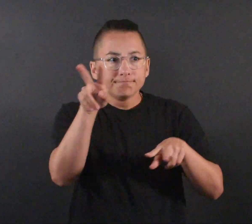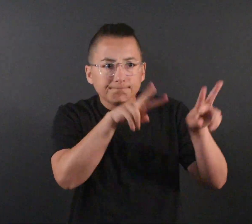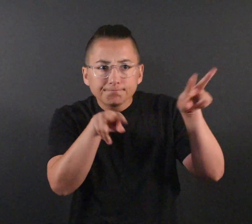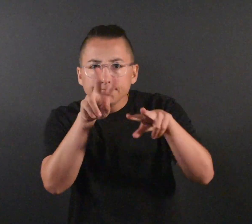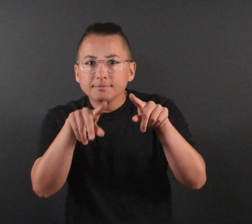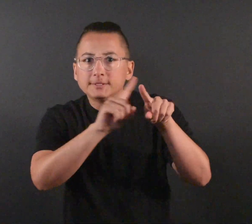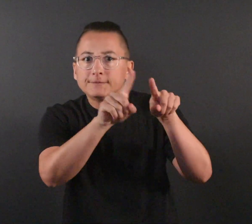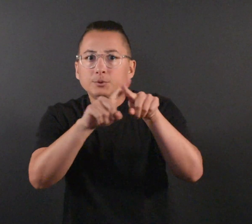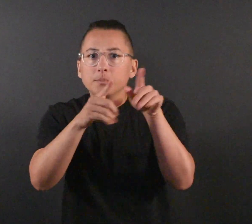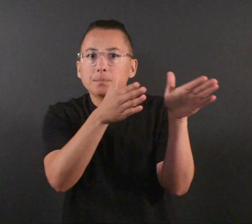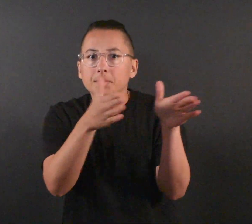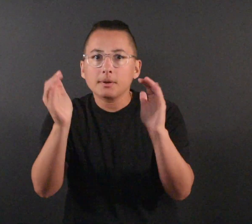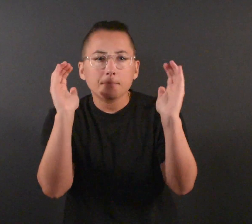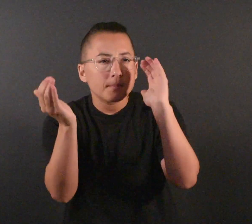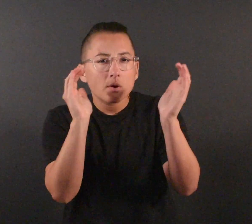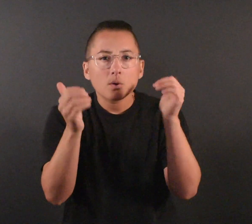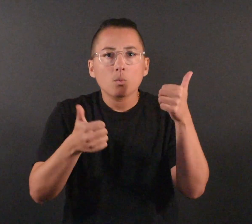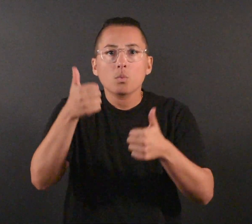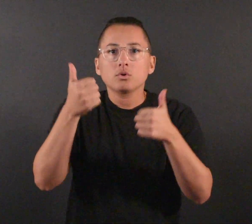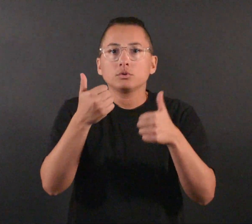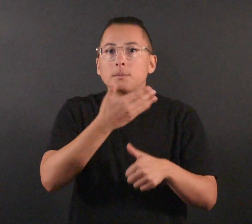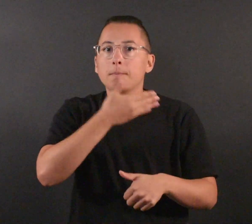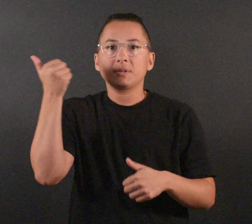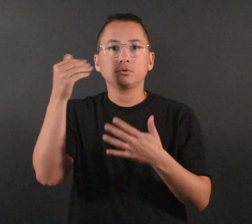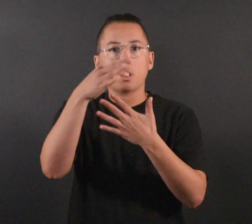• Compare plans to check out their coverage options.